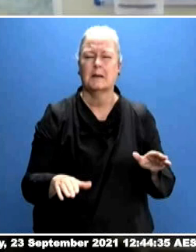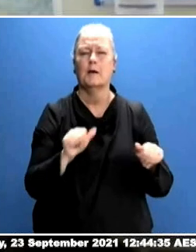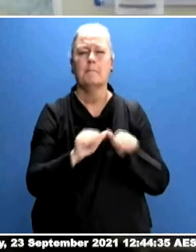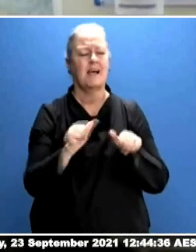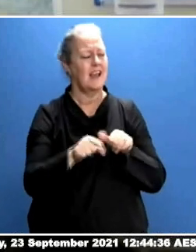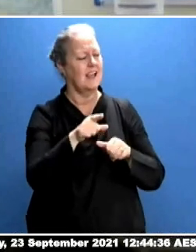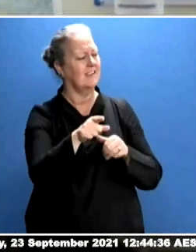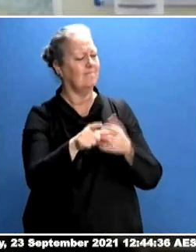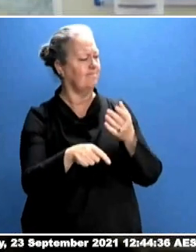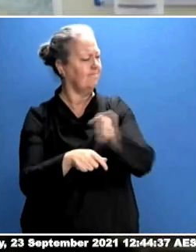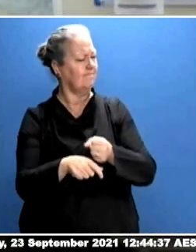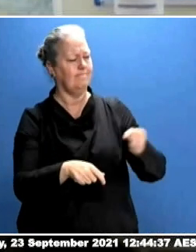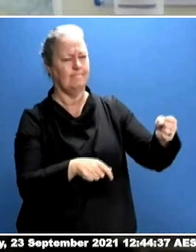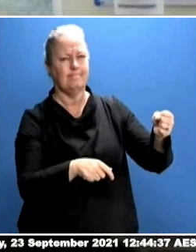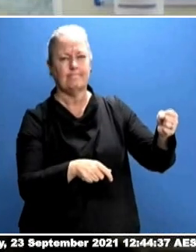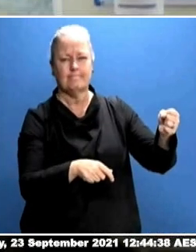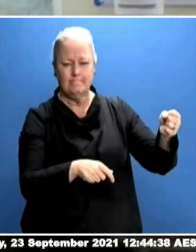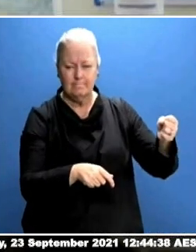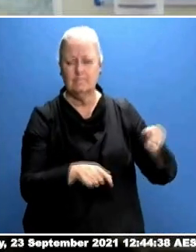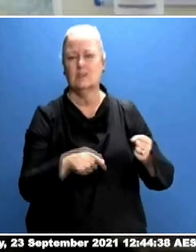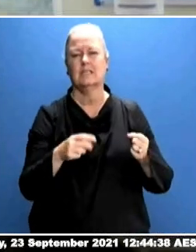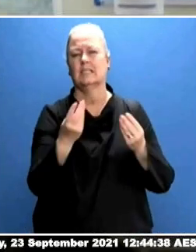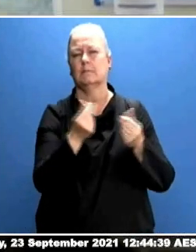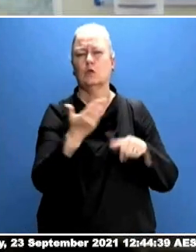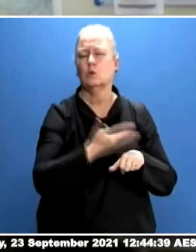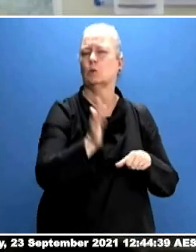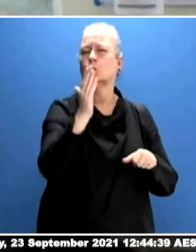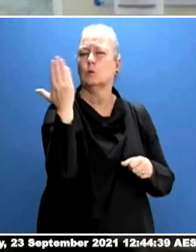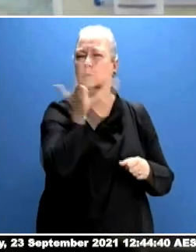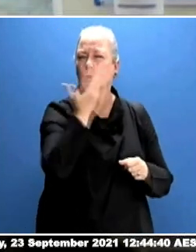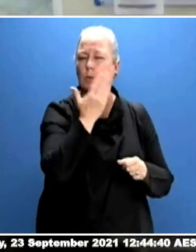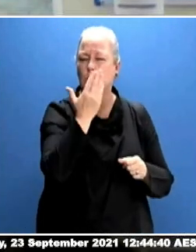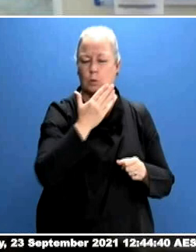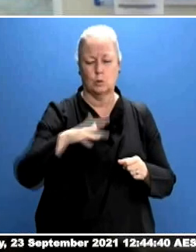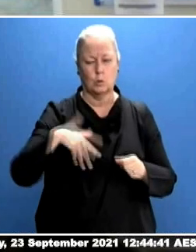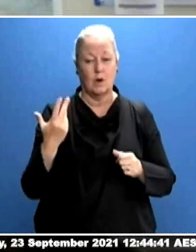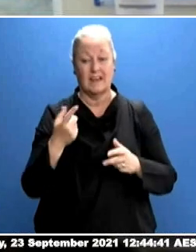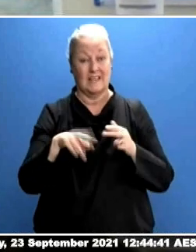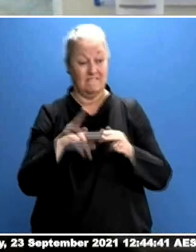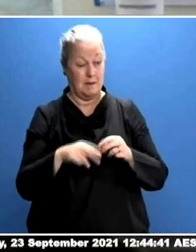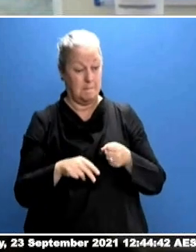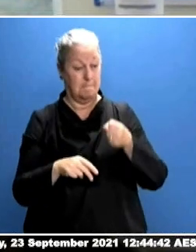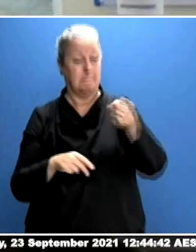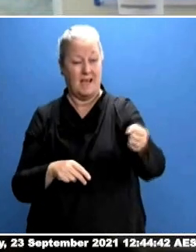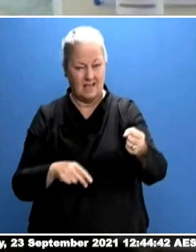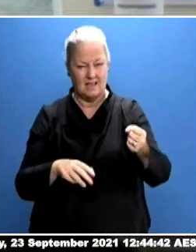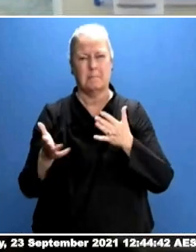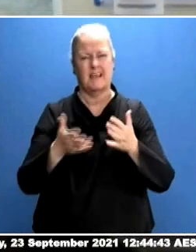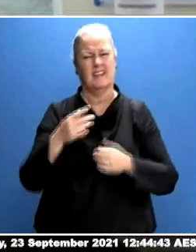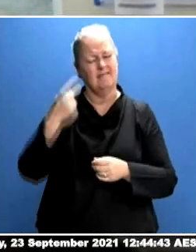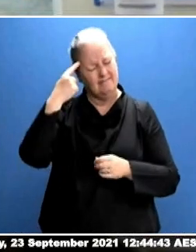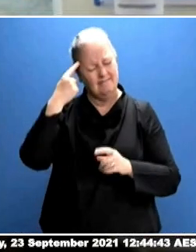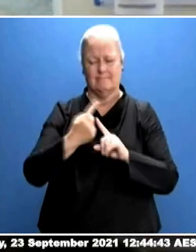trigger for his traumas, and essentially it really could have undone all that work.